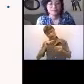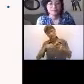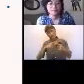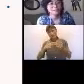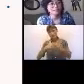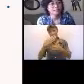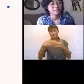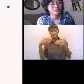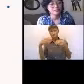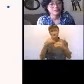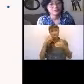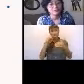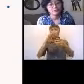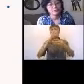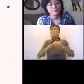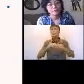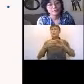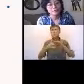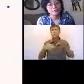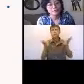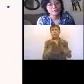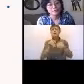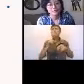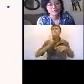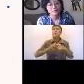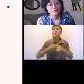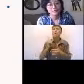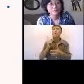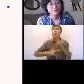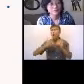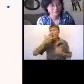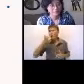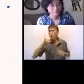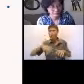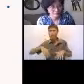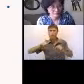you, what, what actions you actually take. So we, so if there's anything more to that,